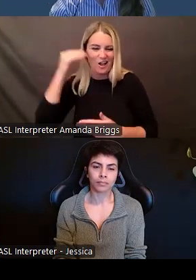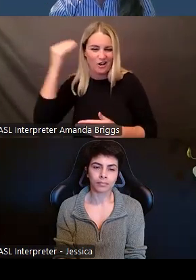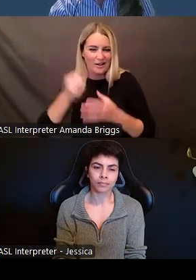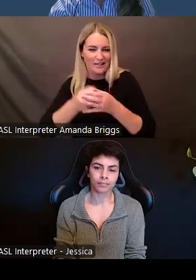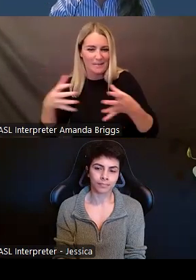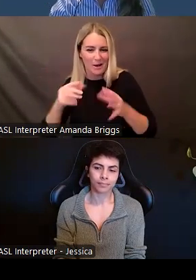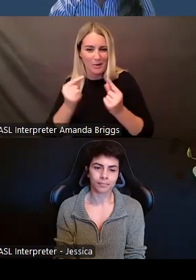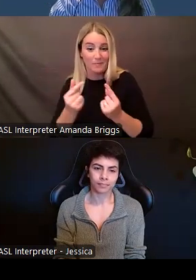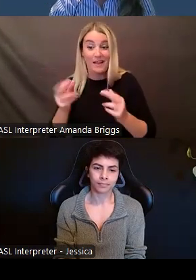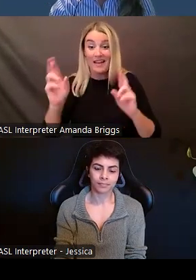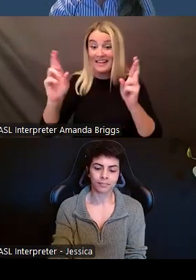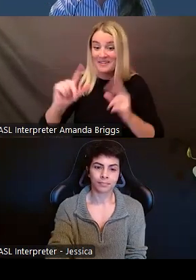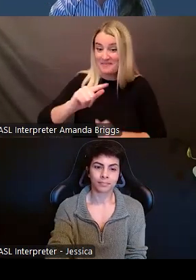So next slide.